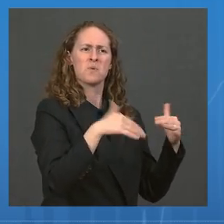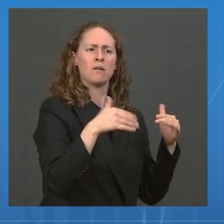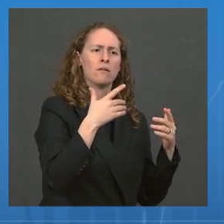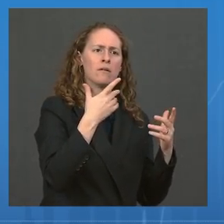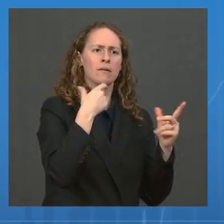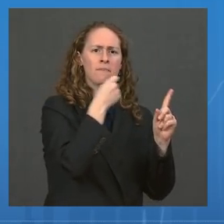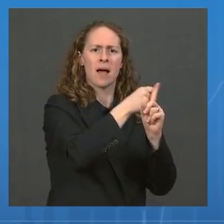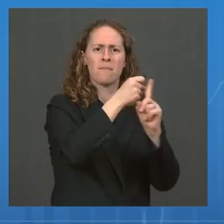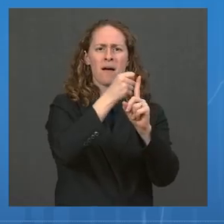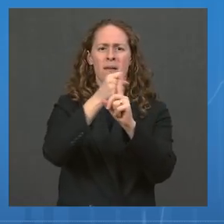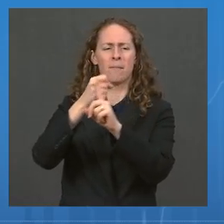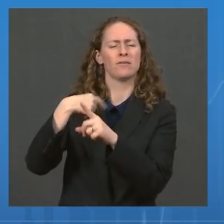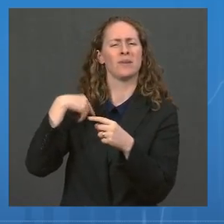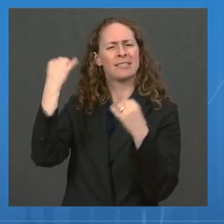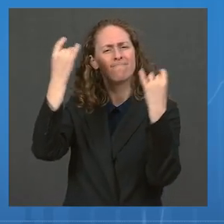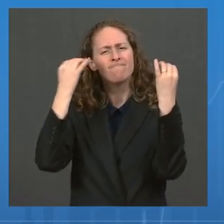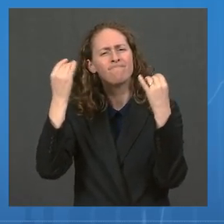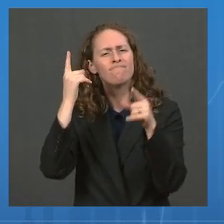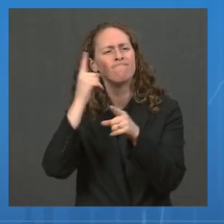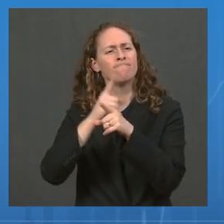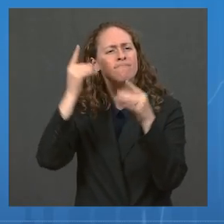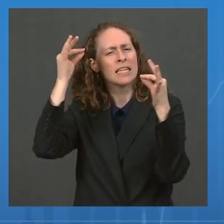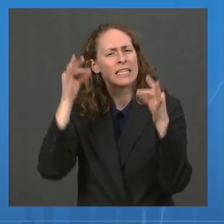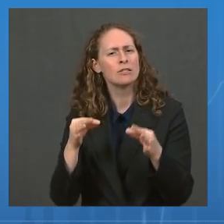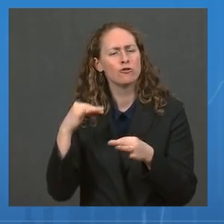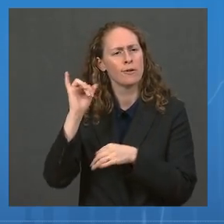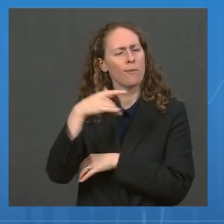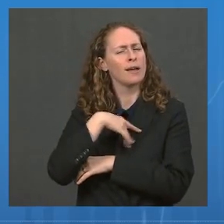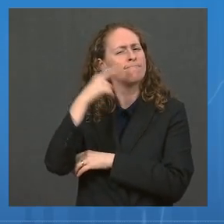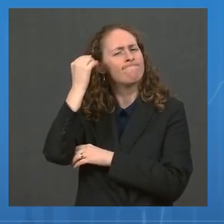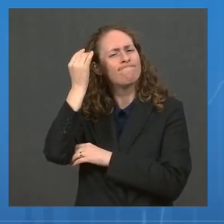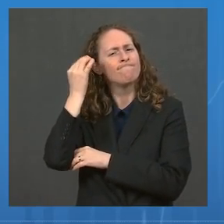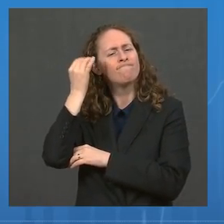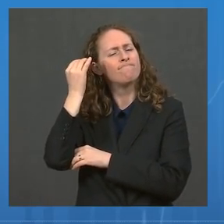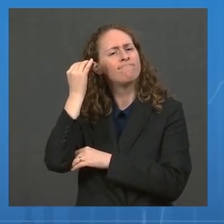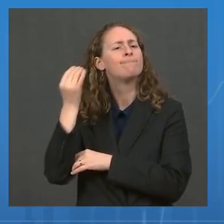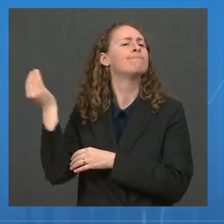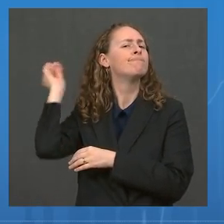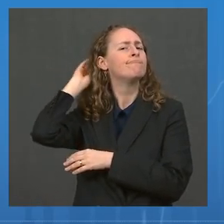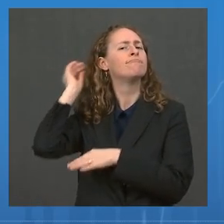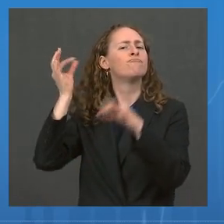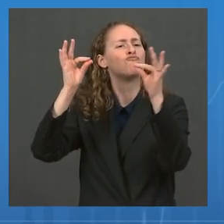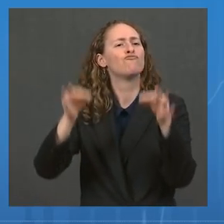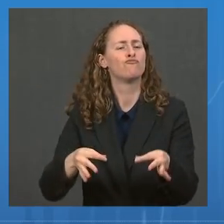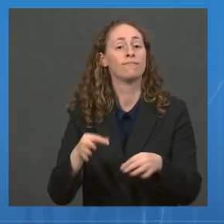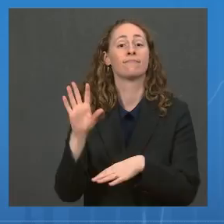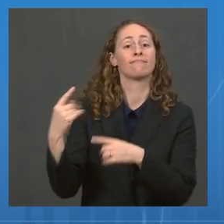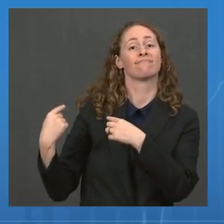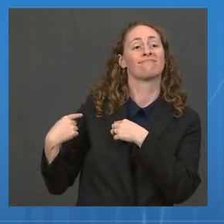and that is what I'm doing with these recommendations. Over the past 18 months, we have experienced a deadly pandemic